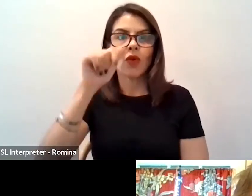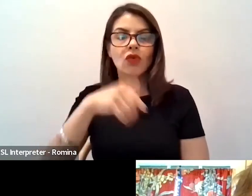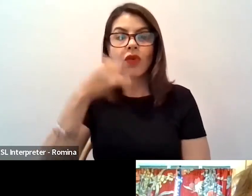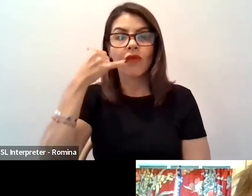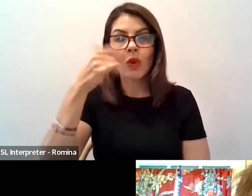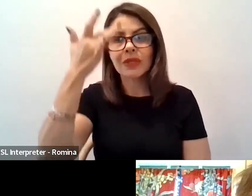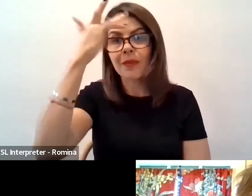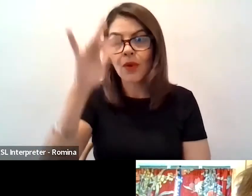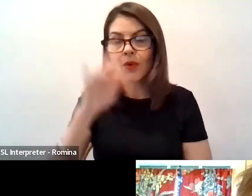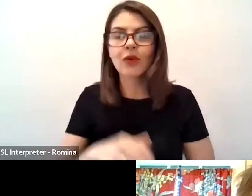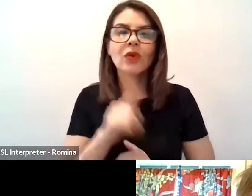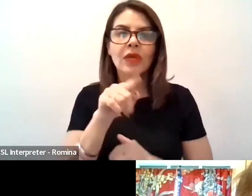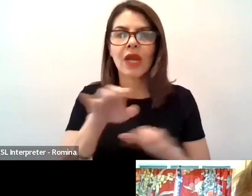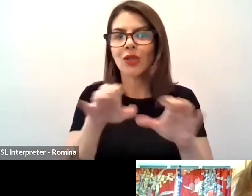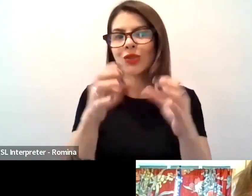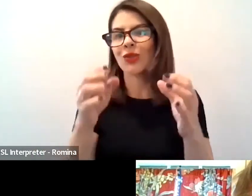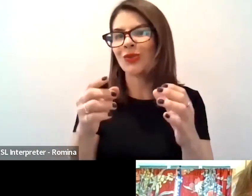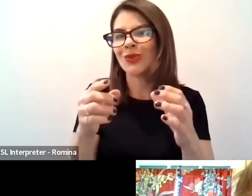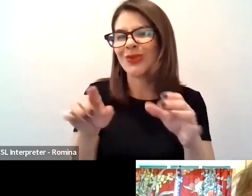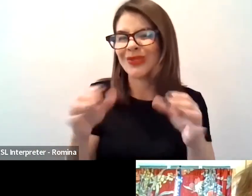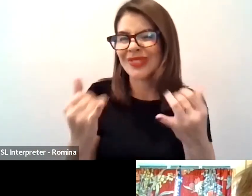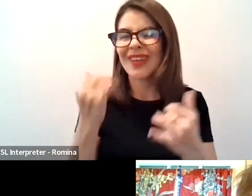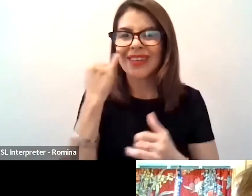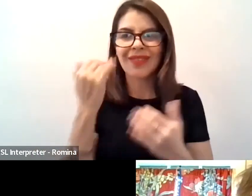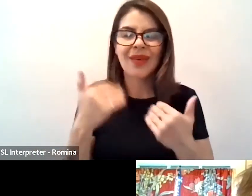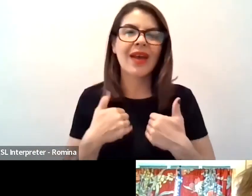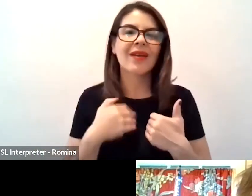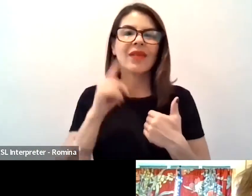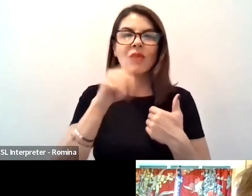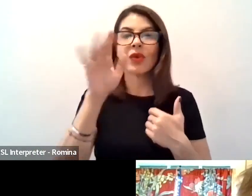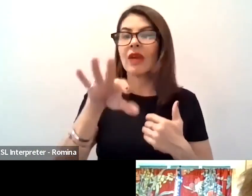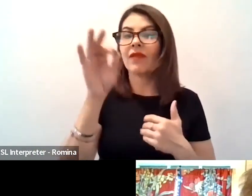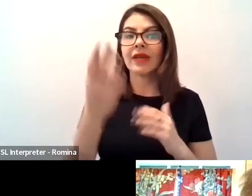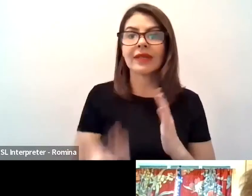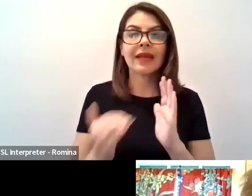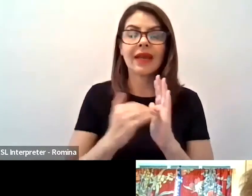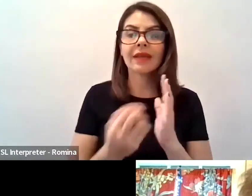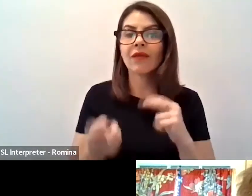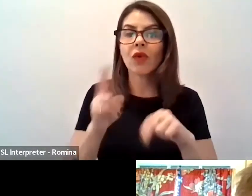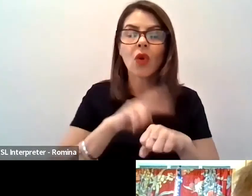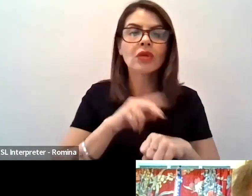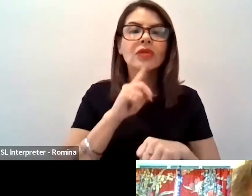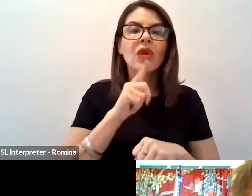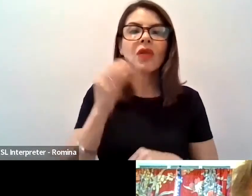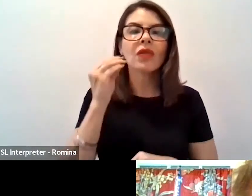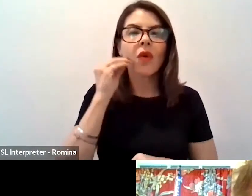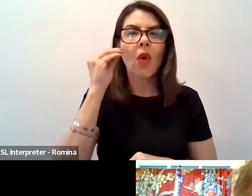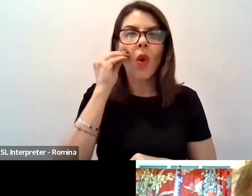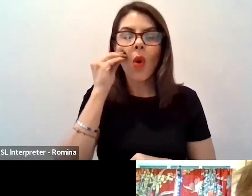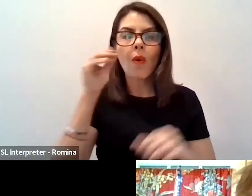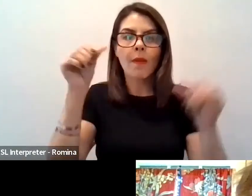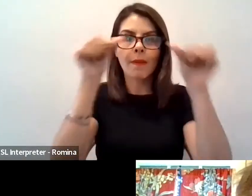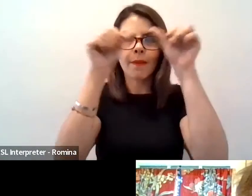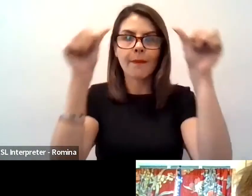which you can also do right now if you haven't. And you can find it of course right there on the homepage of the website. So sagaftra.org